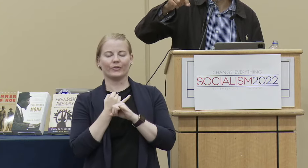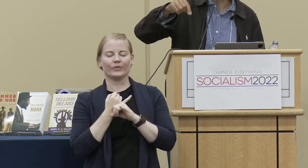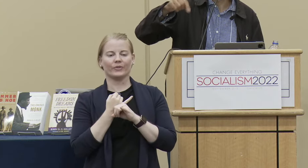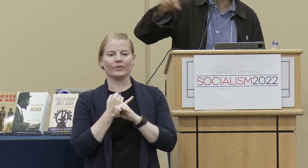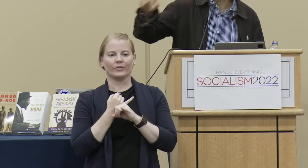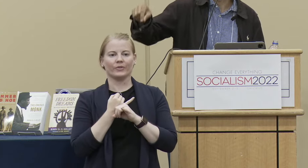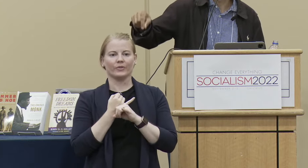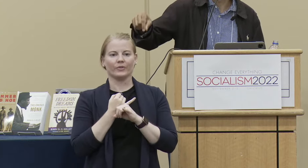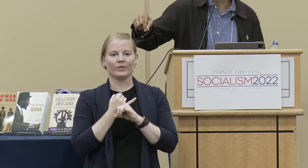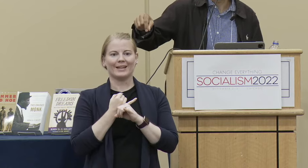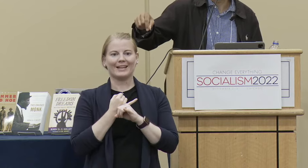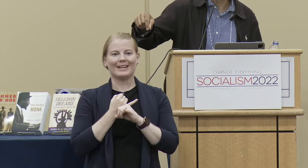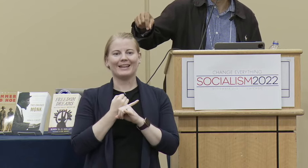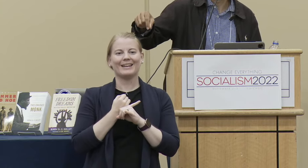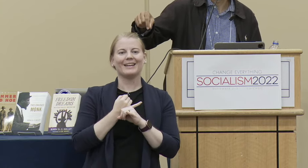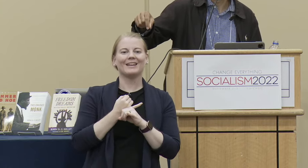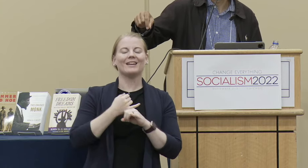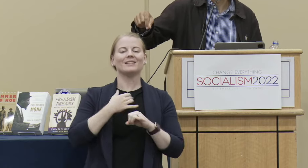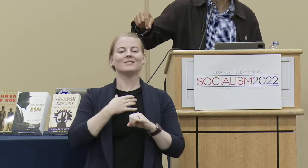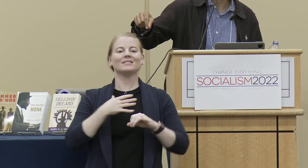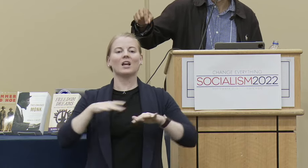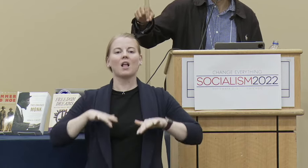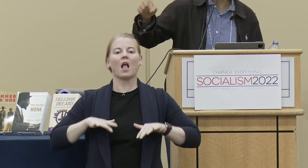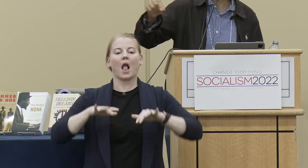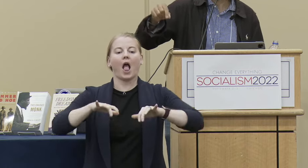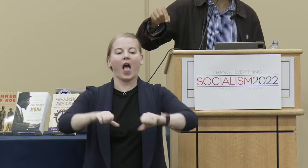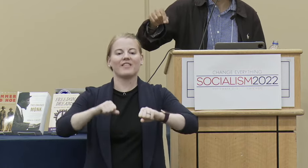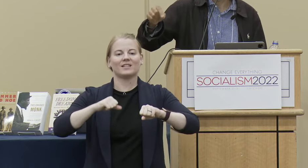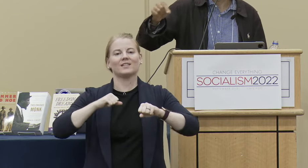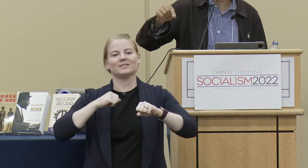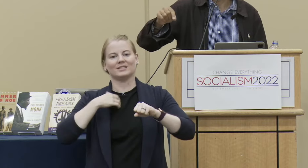about internationalism is the second international in